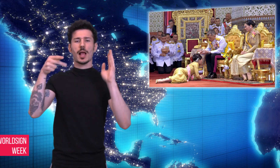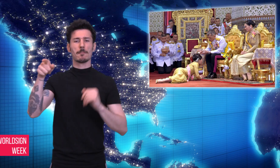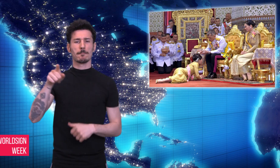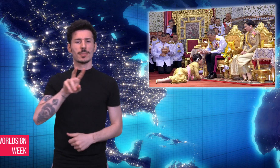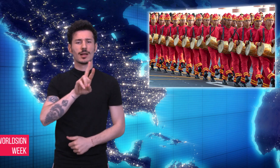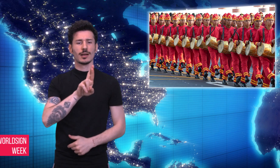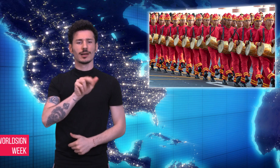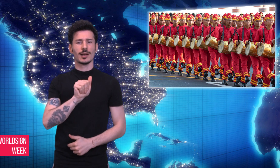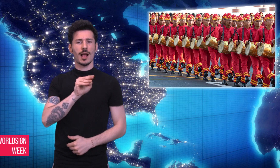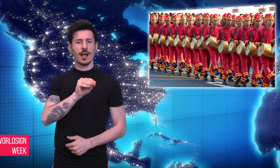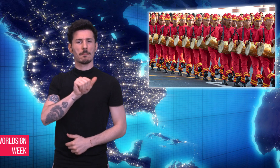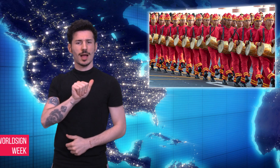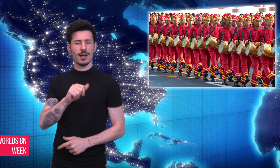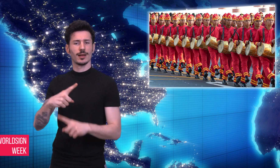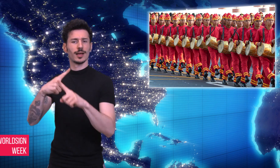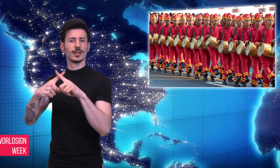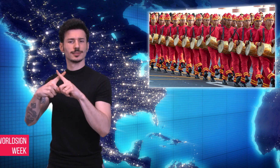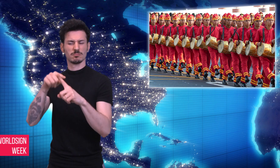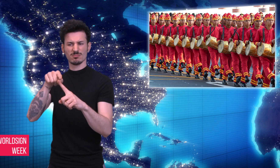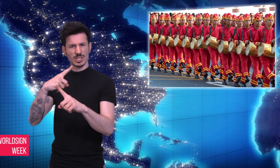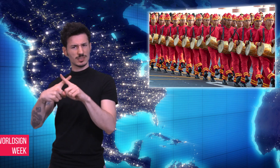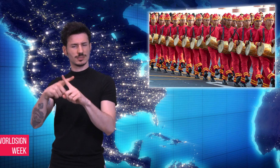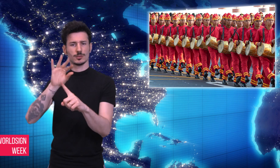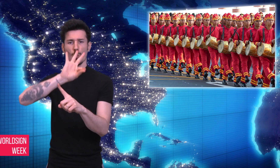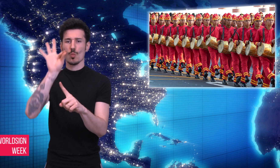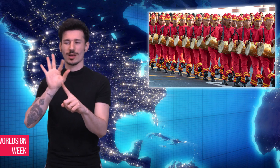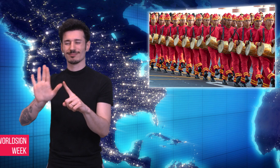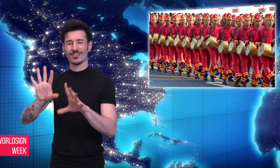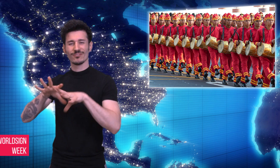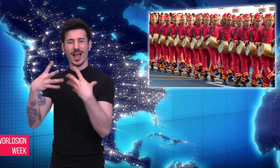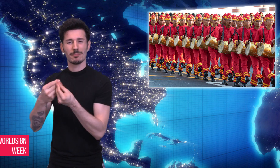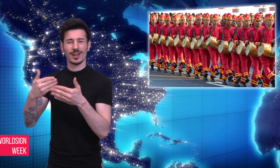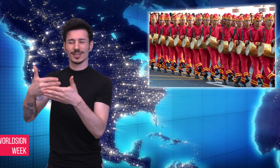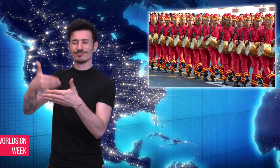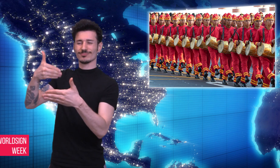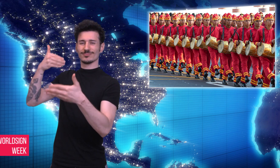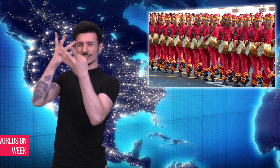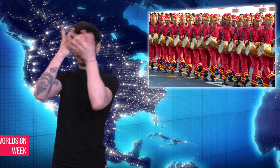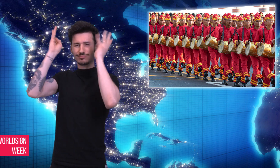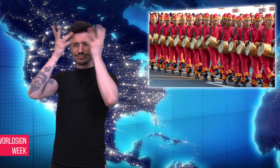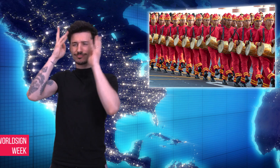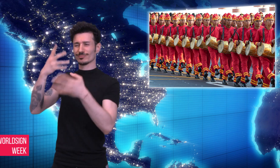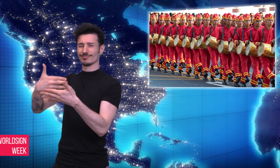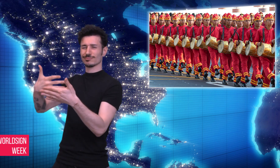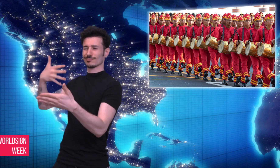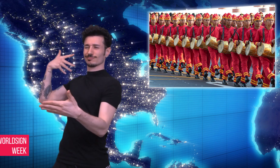He is also known as King Rama X because he is the tenth